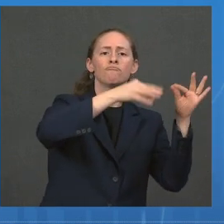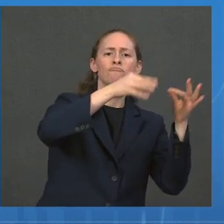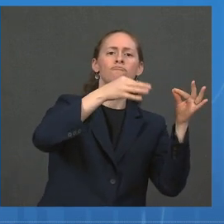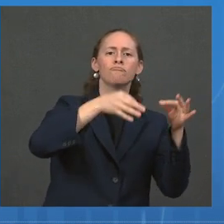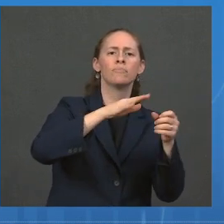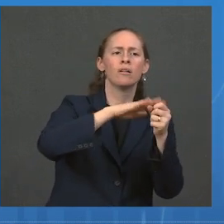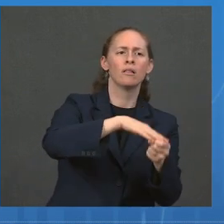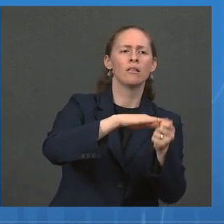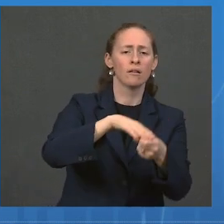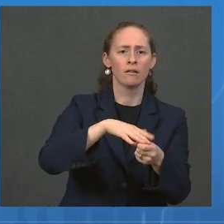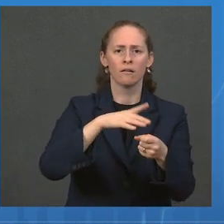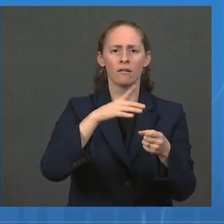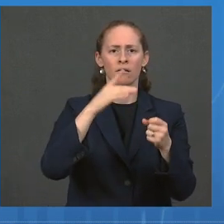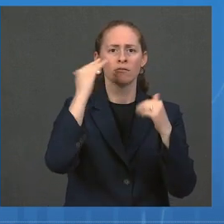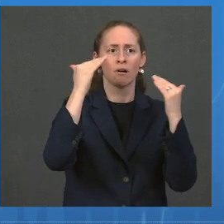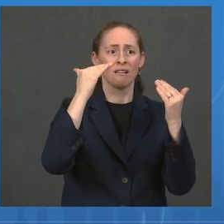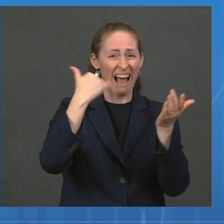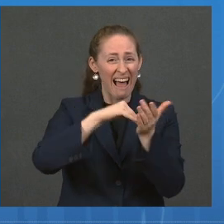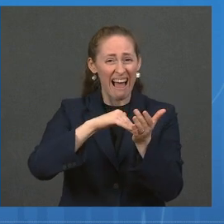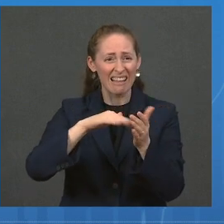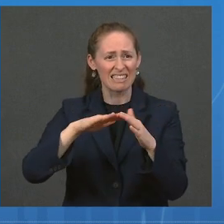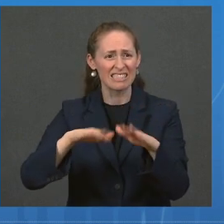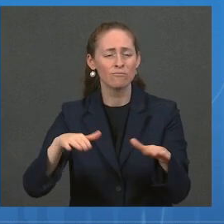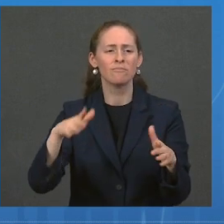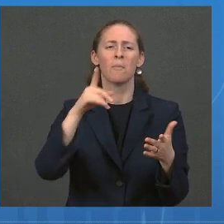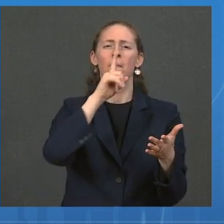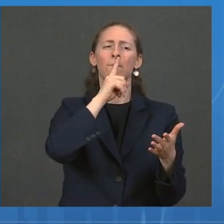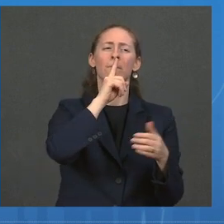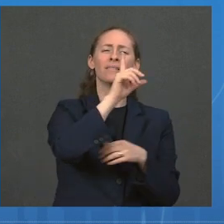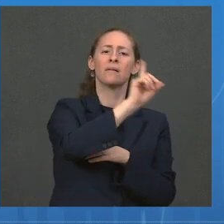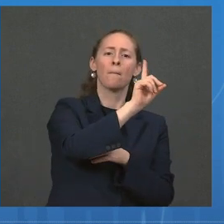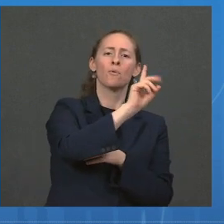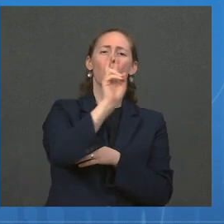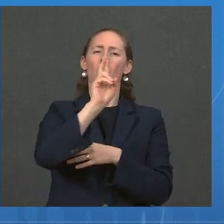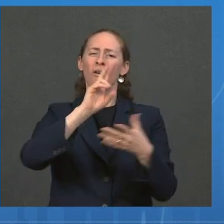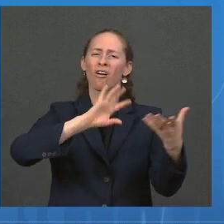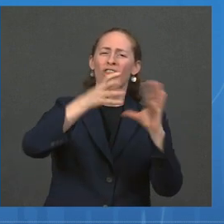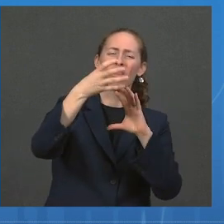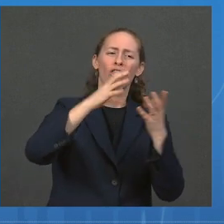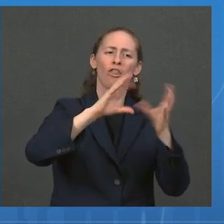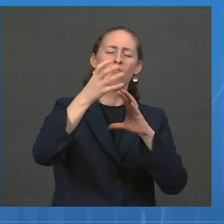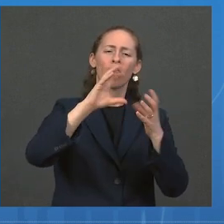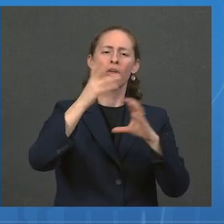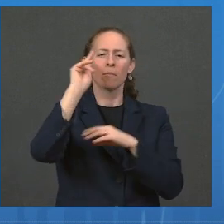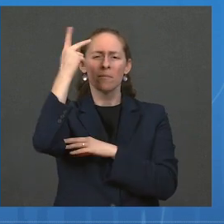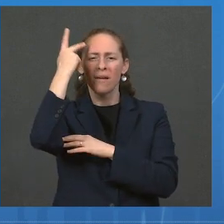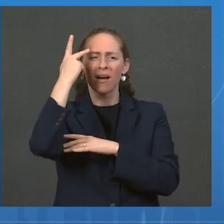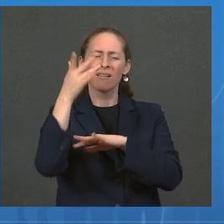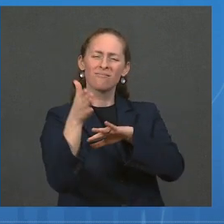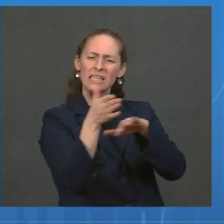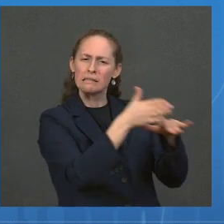not letting partisanship impact whether children get these vaccines. And then the second question I have is: Can you quickly just explain a little bit